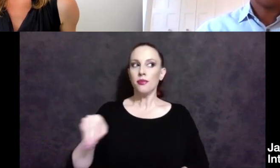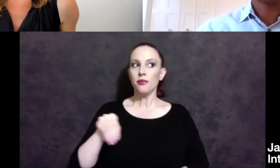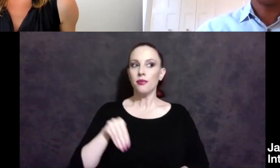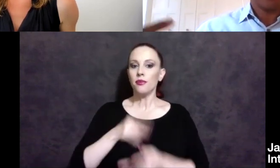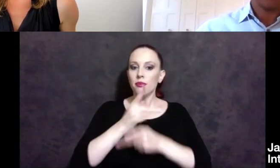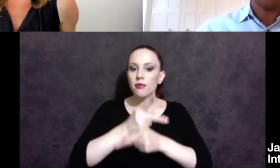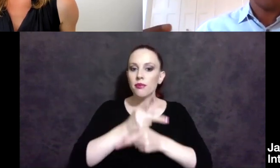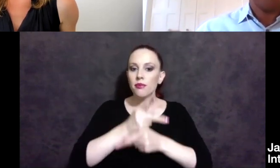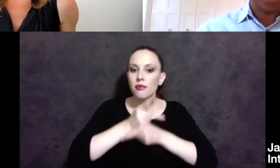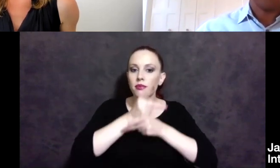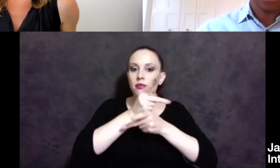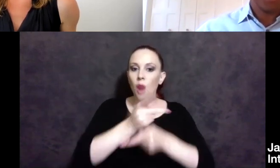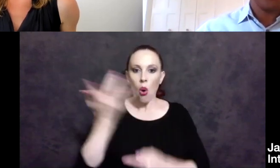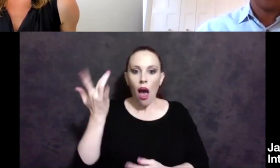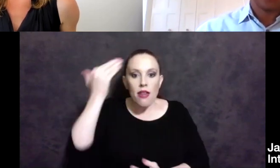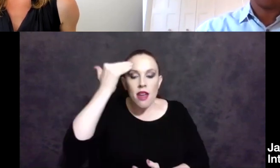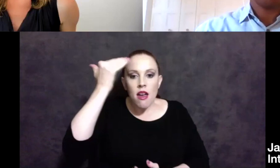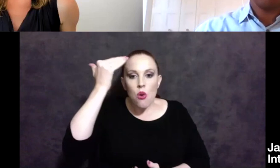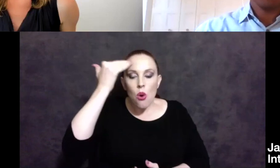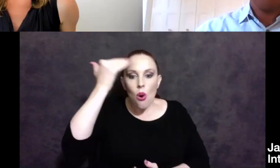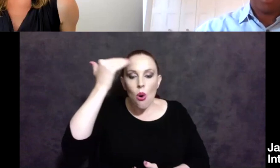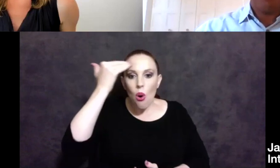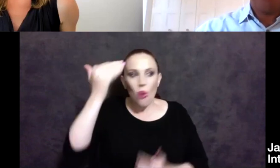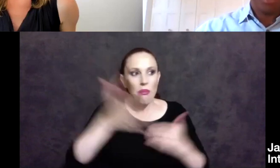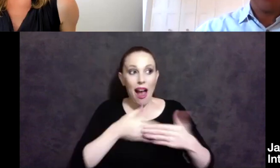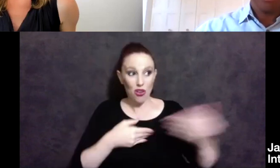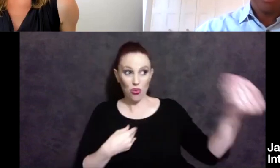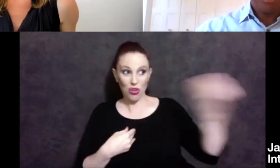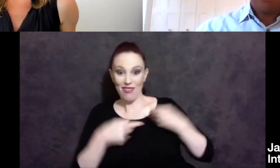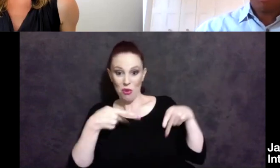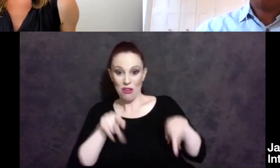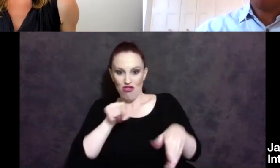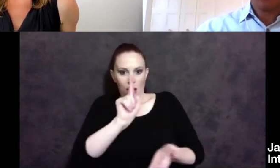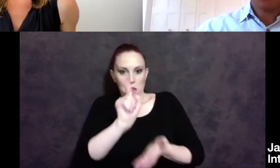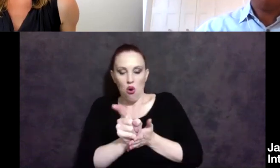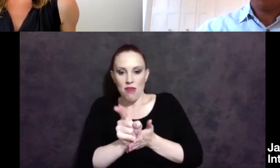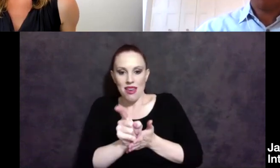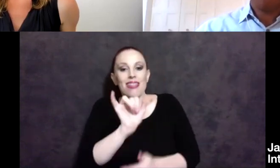they are mindful even if they have permission in that moment, that permission can be revoked